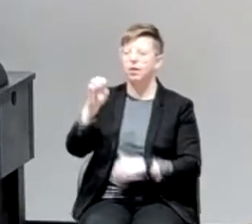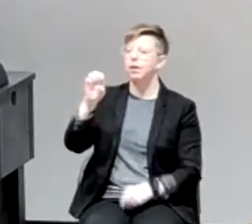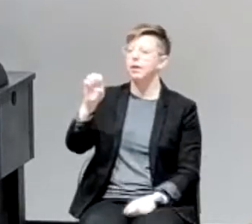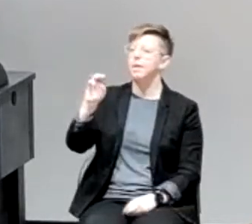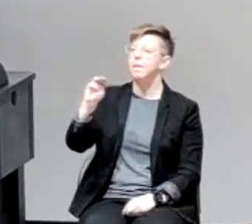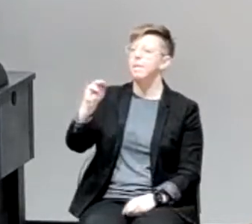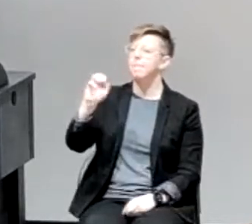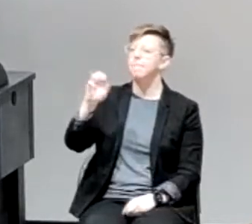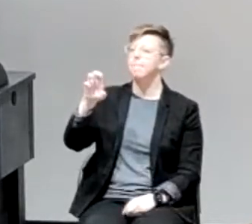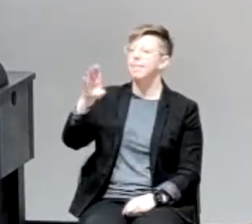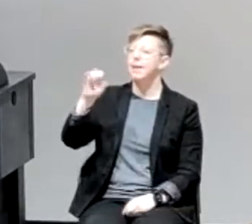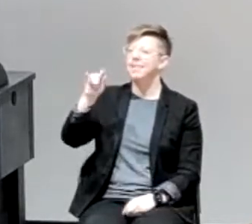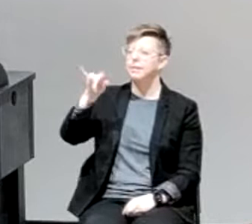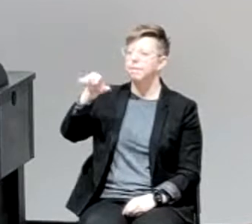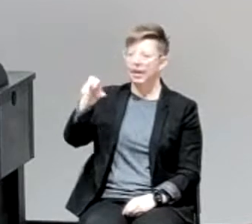I can go on and on about that one.